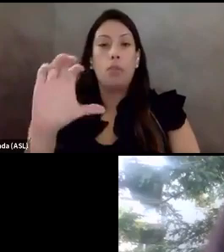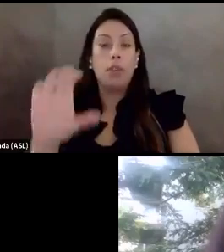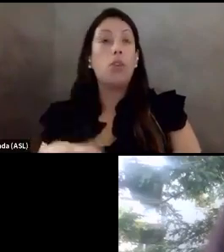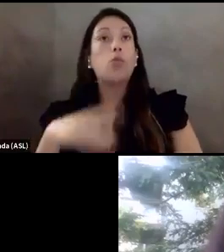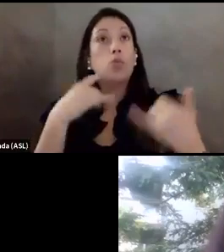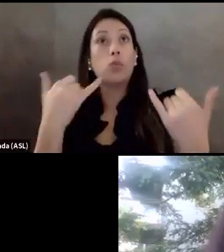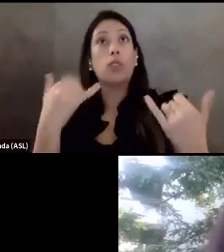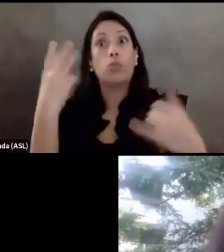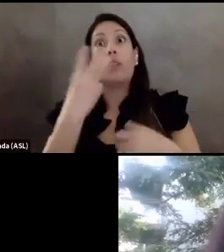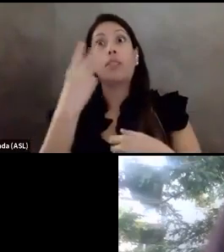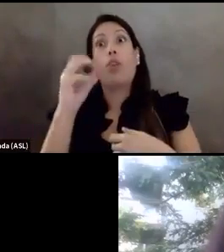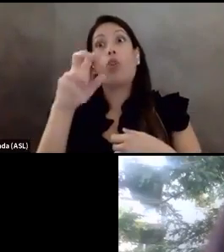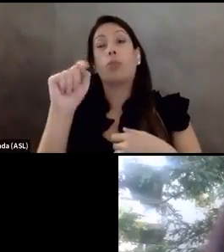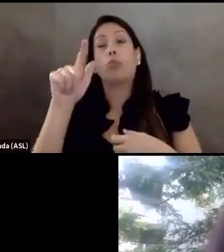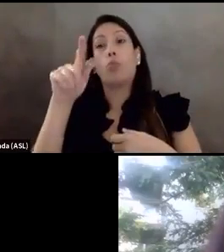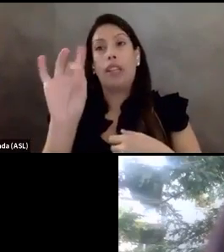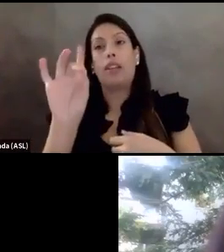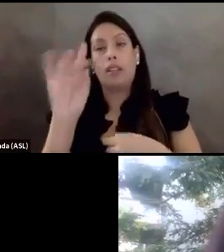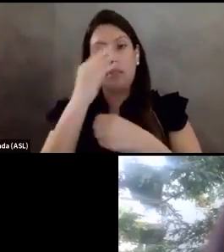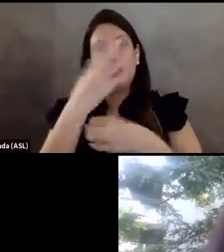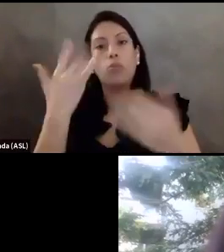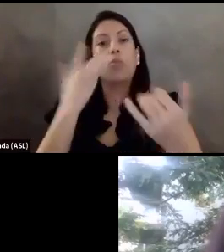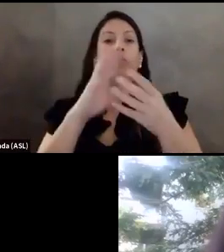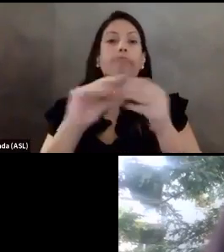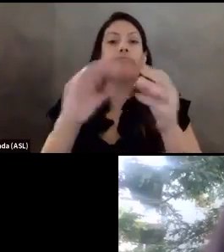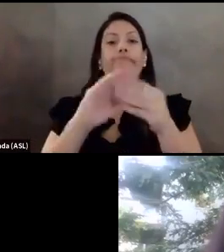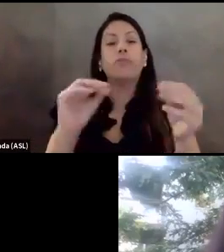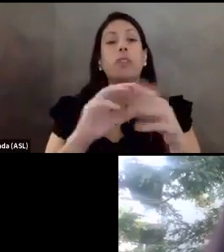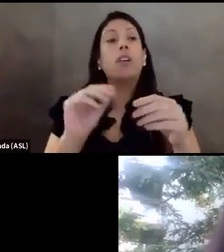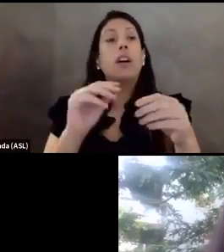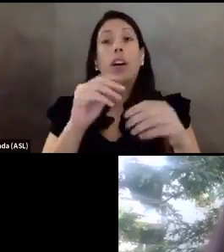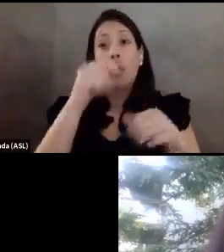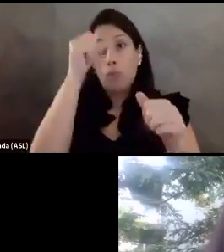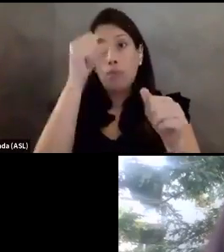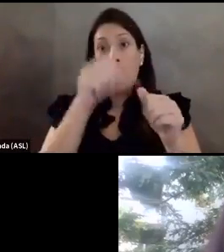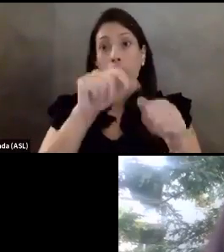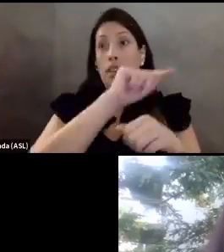is a community forum and that we are inviting everyone to submit questions.